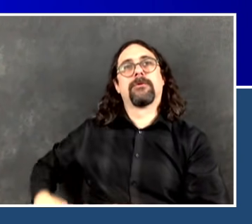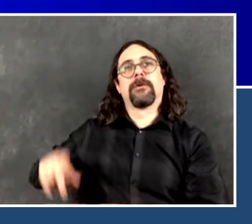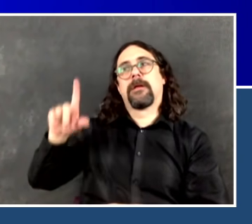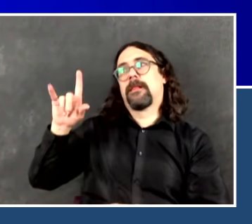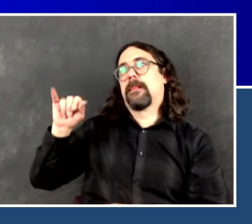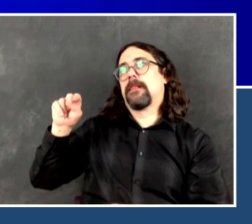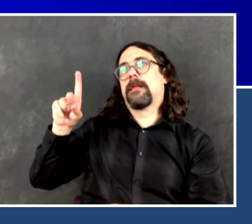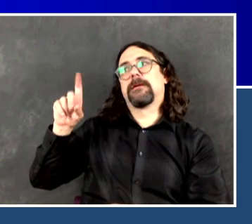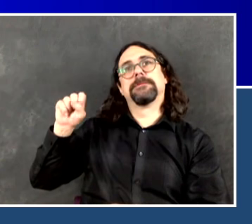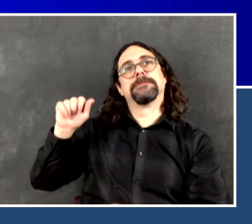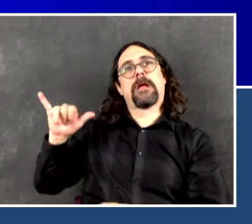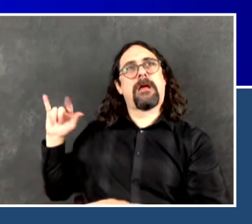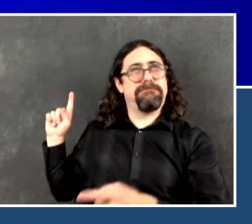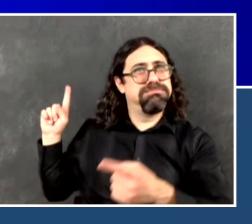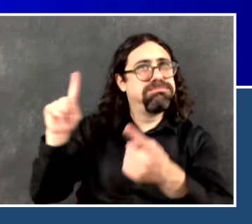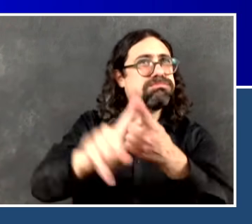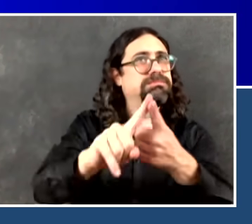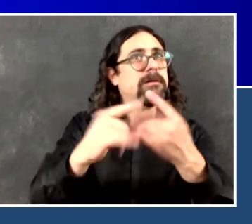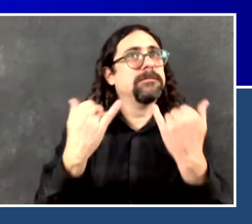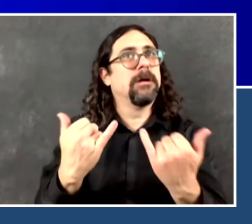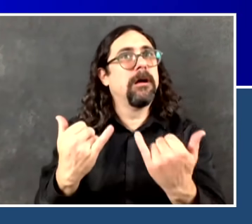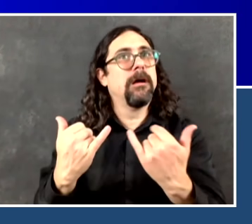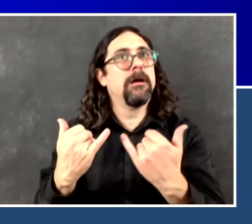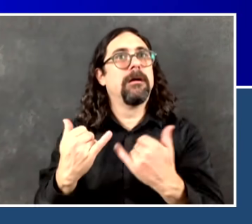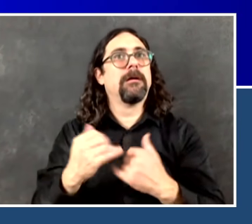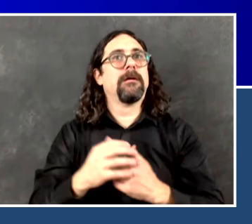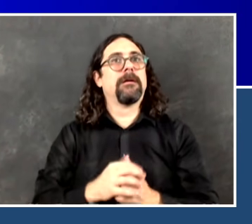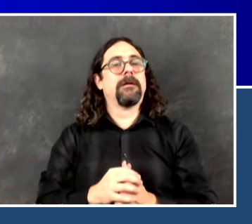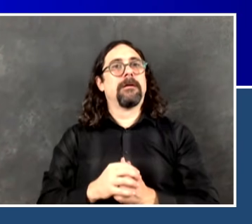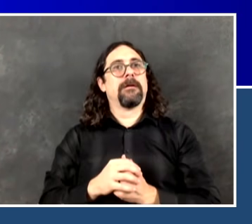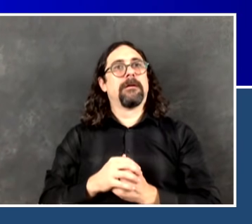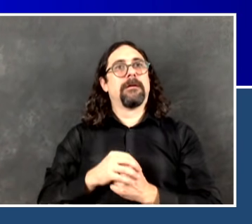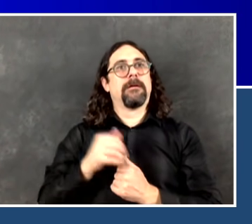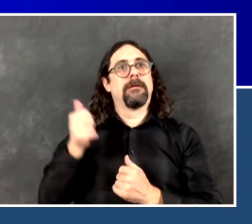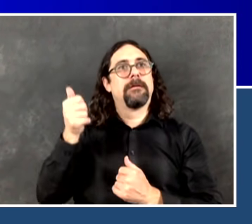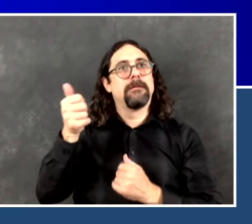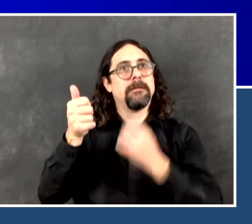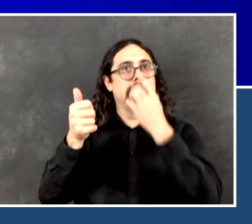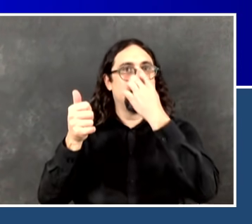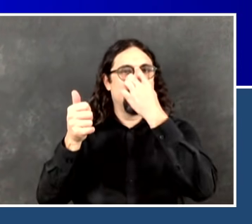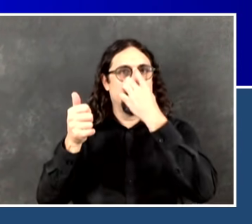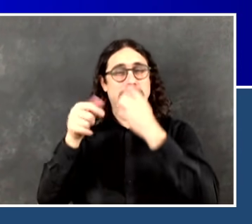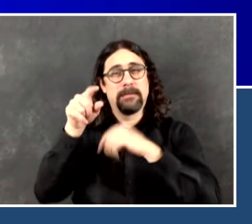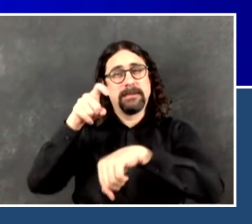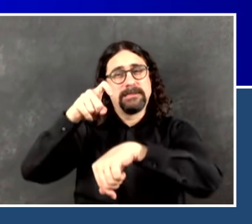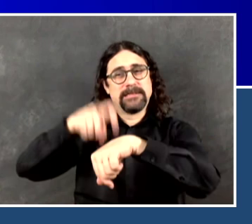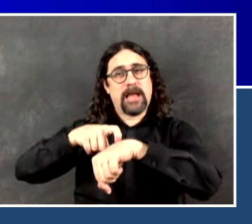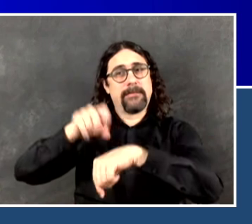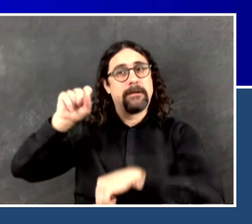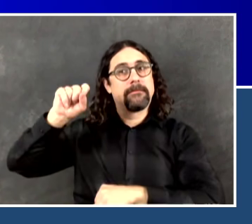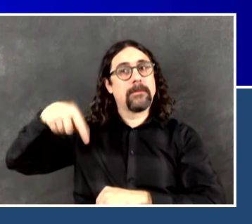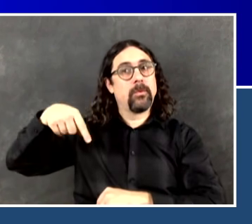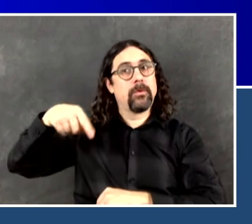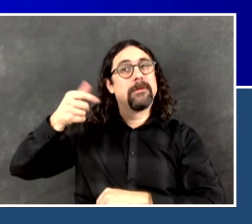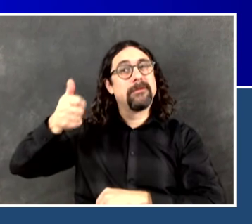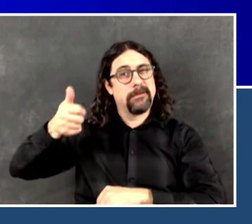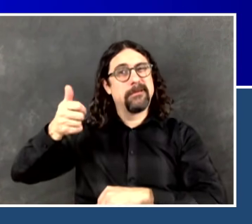SYMBOL OF SO MANY THINGS THAT WERE TROUBLED ABOUT NEW YORK CITY. TIMES SQUARE AND TURNING IT INTO SOMETHING STRONG